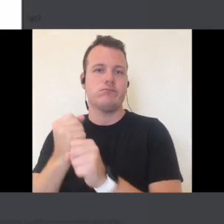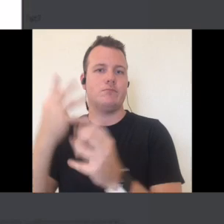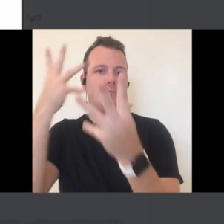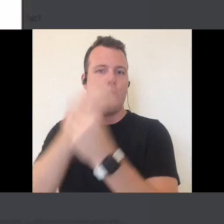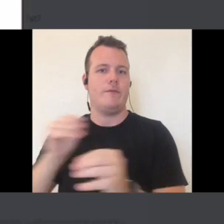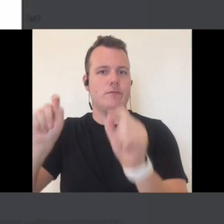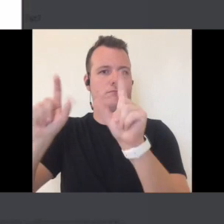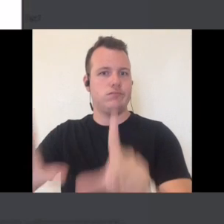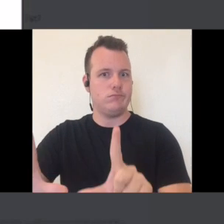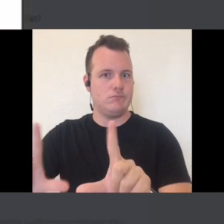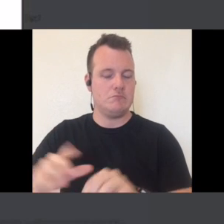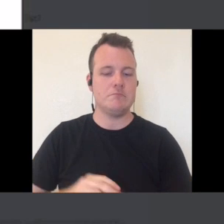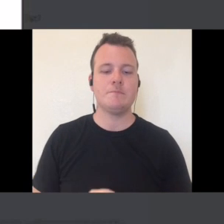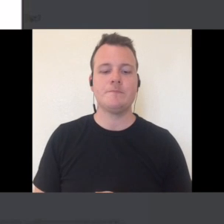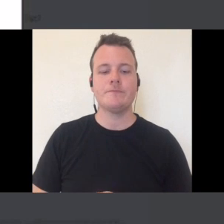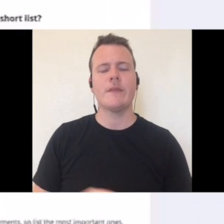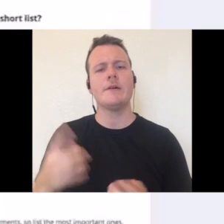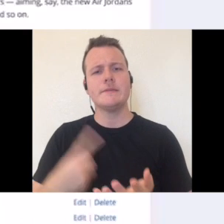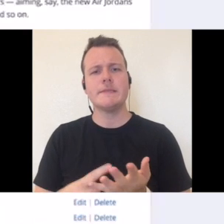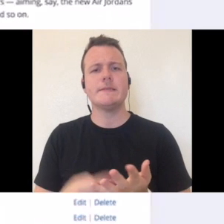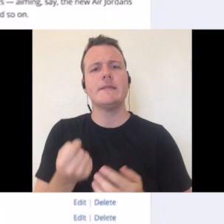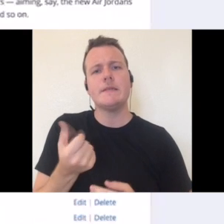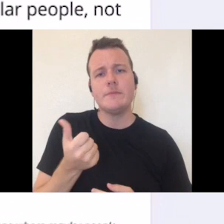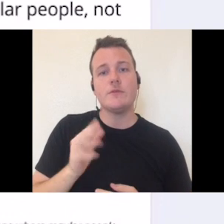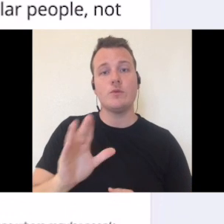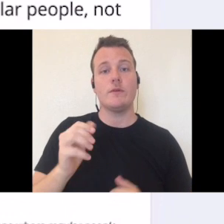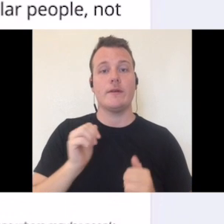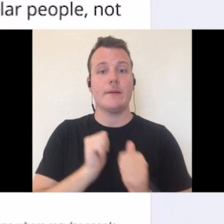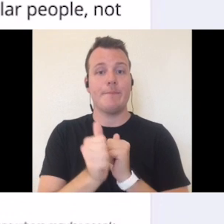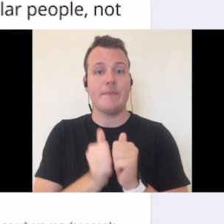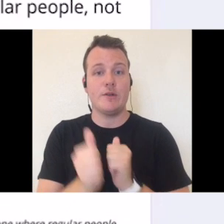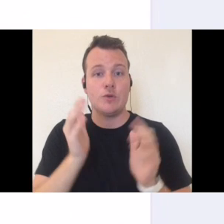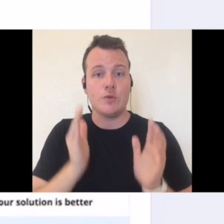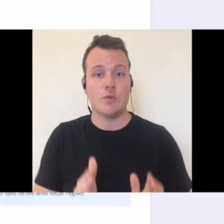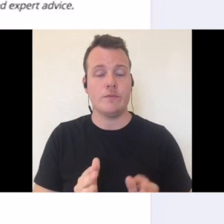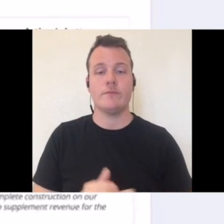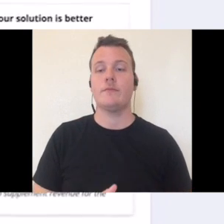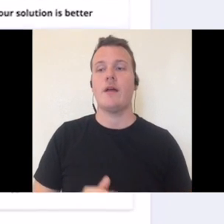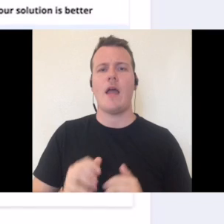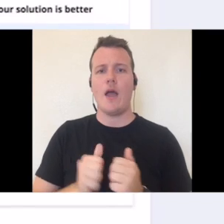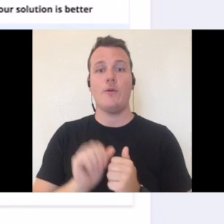your area to serve. You can talk a bit about your competitors and how your